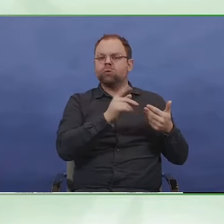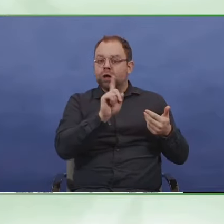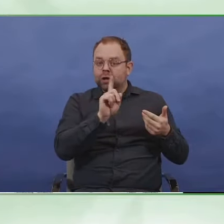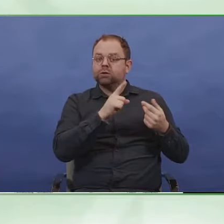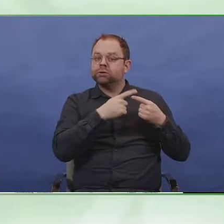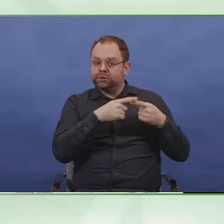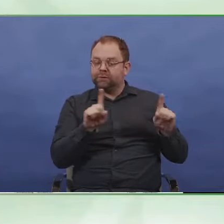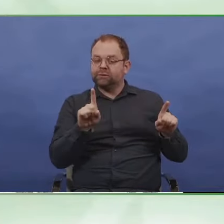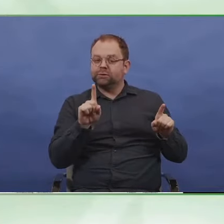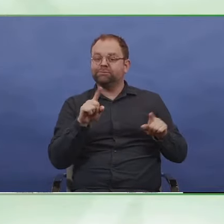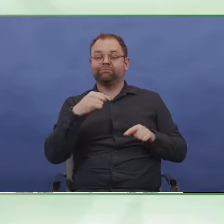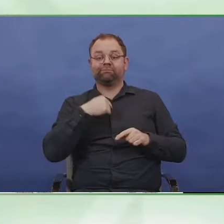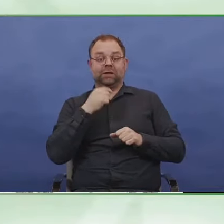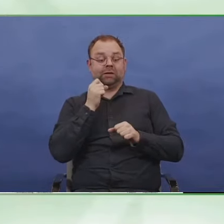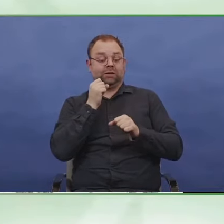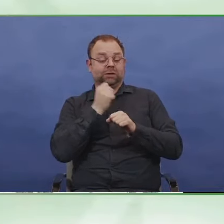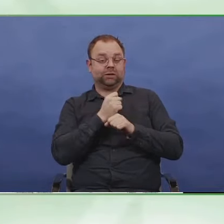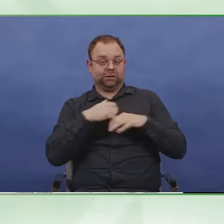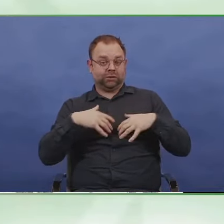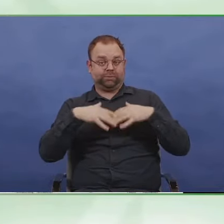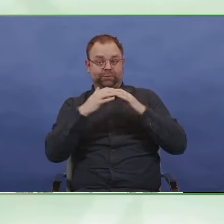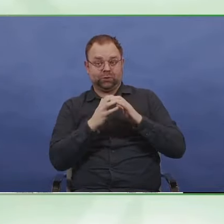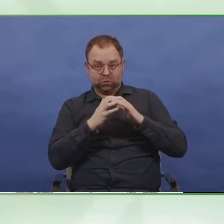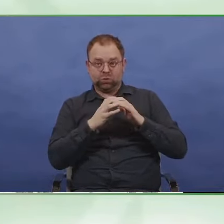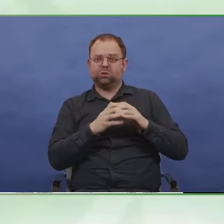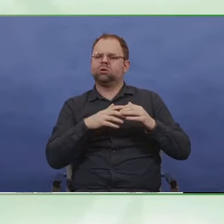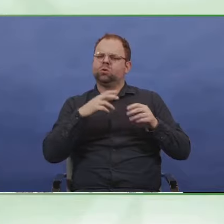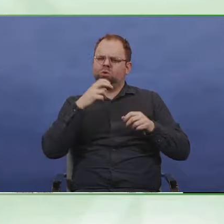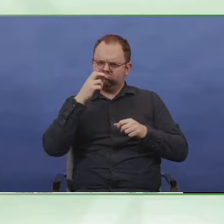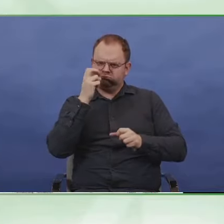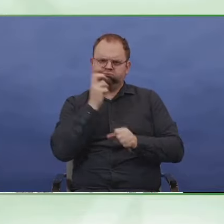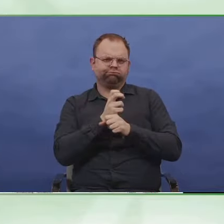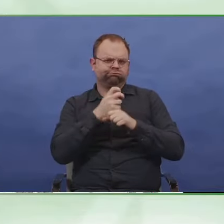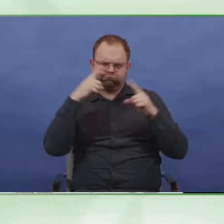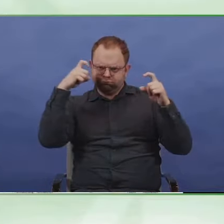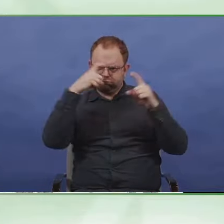She's done so much for the community, and engaged and AT&T has